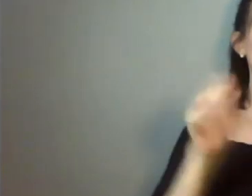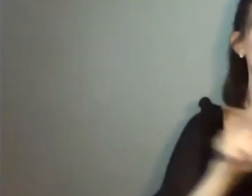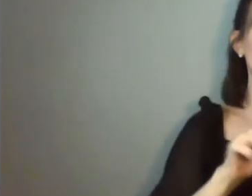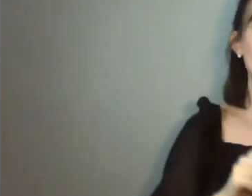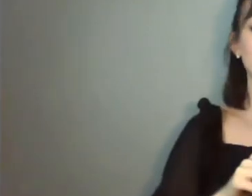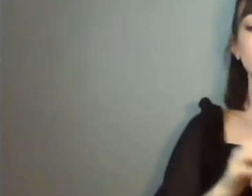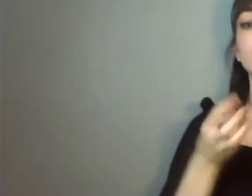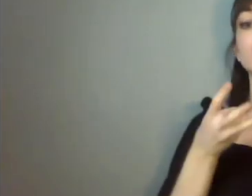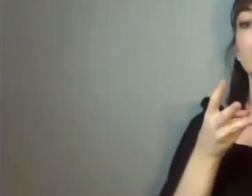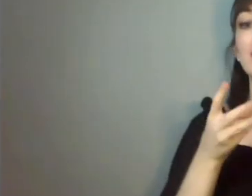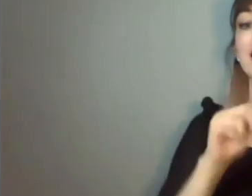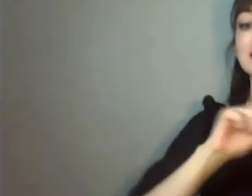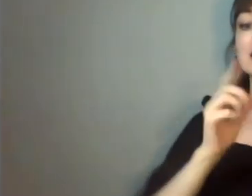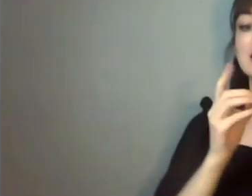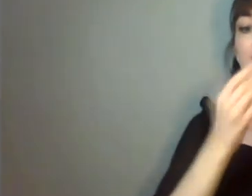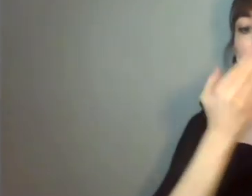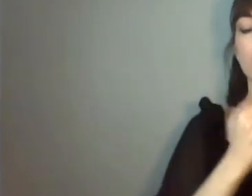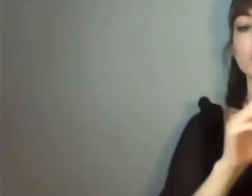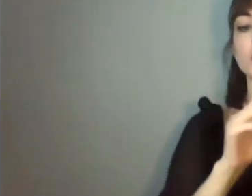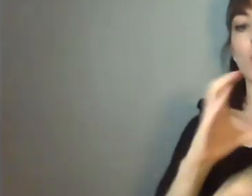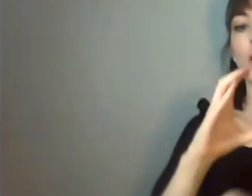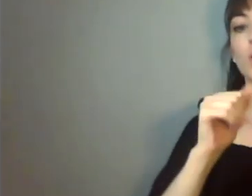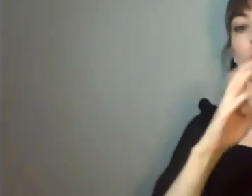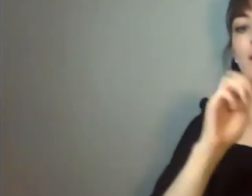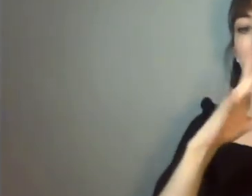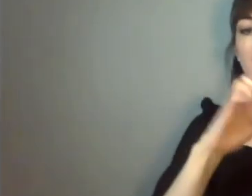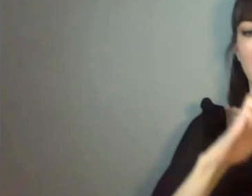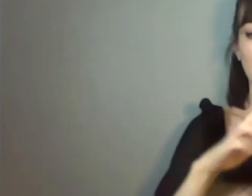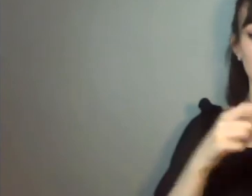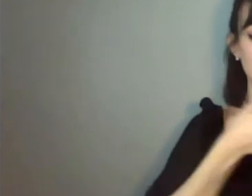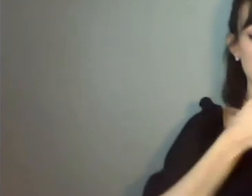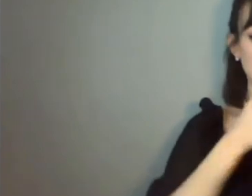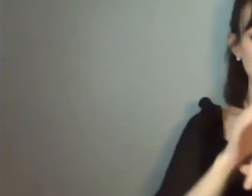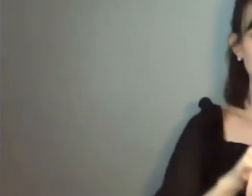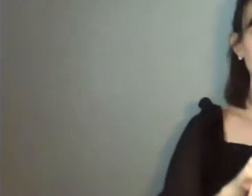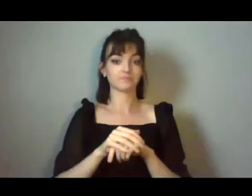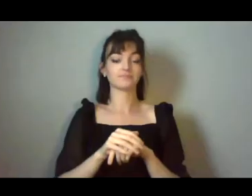in a slightly different order, Caoimhe I will ask you first to answer on this one, thank you.